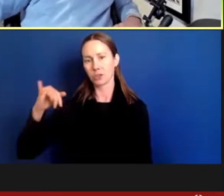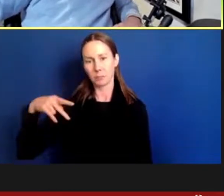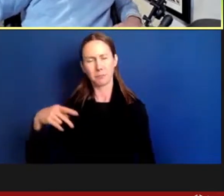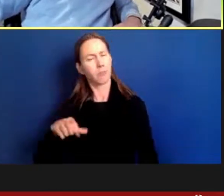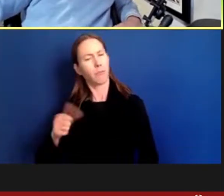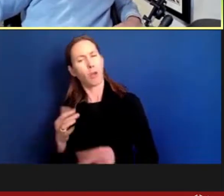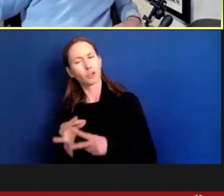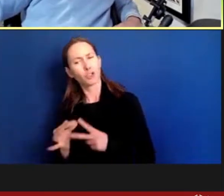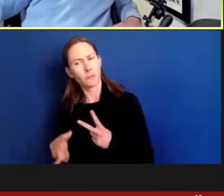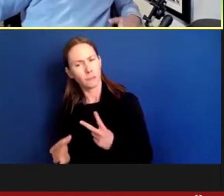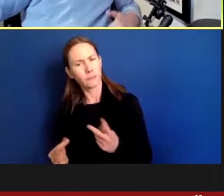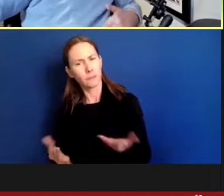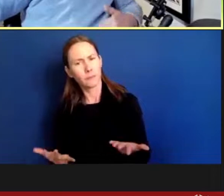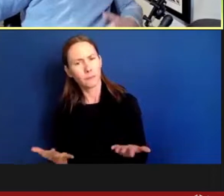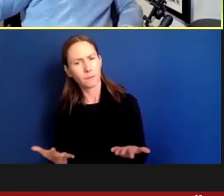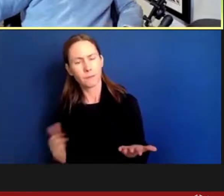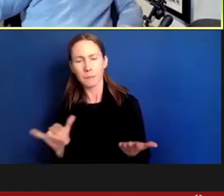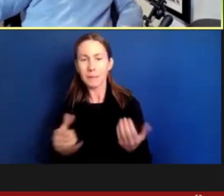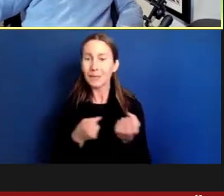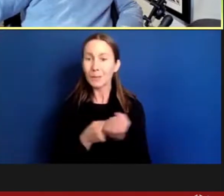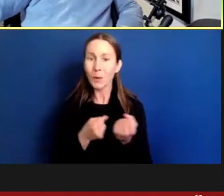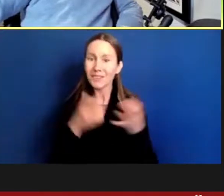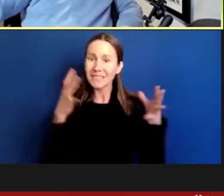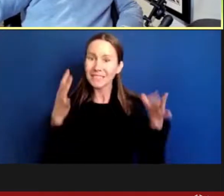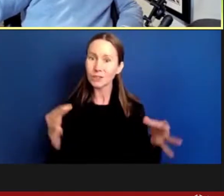guardianship, such as supportive decision-making, and to make